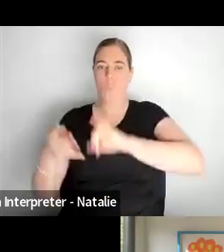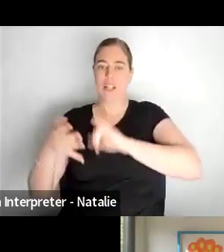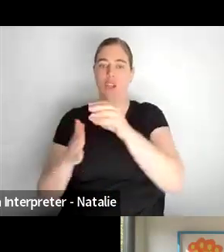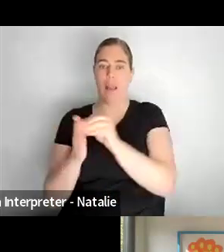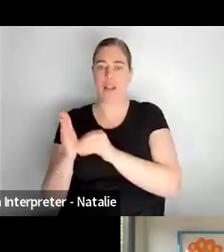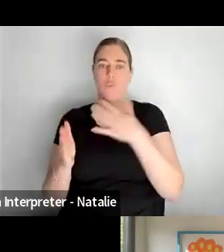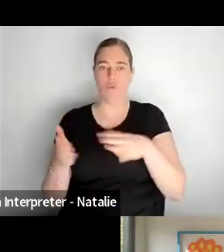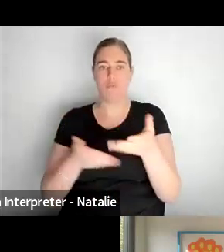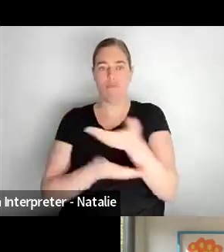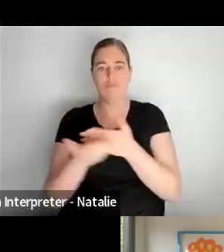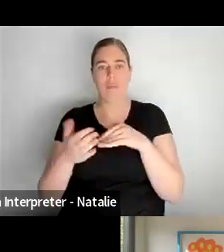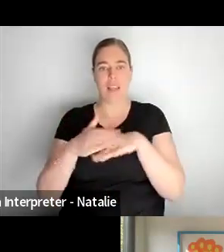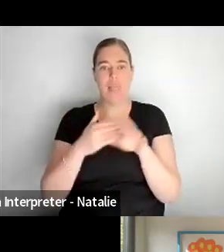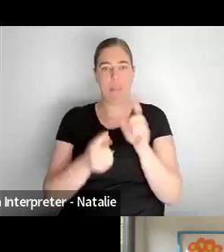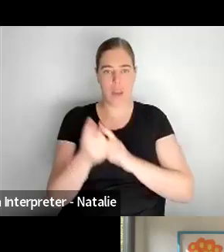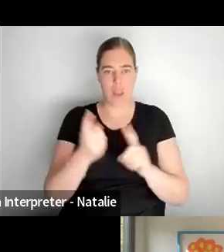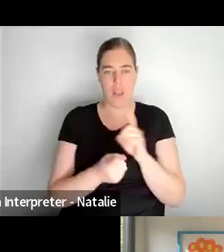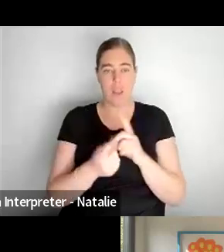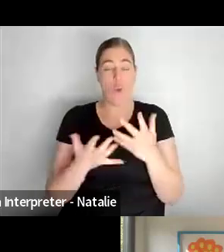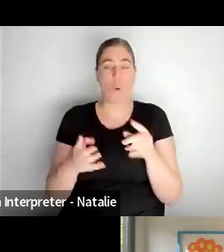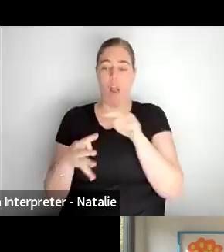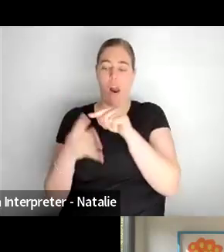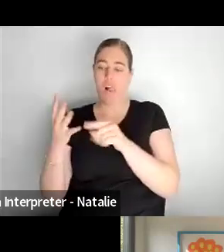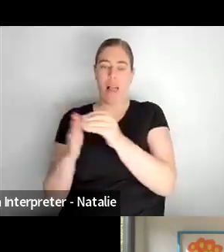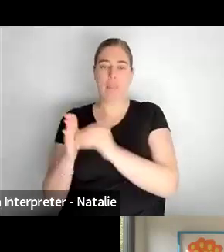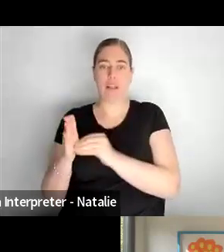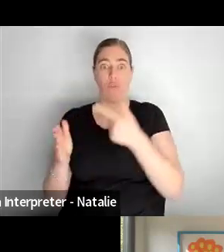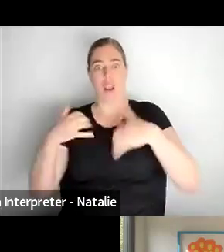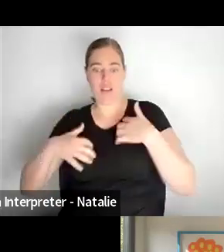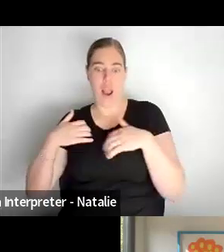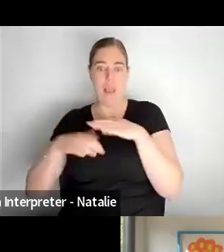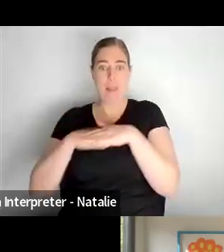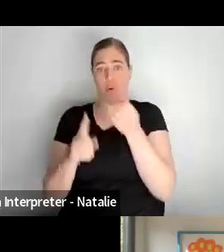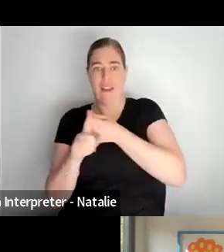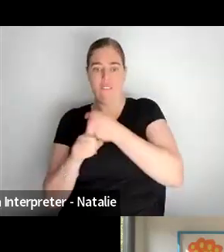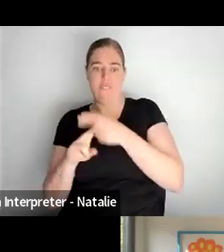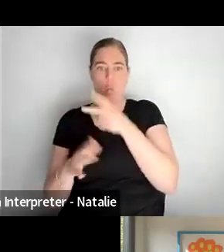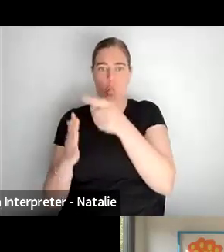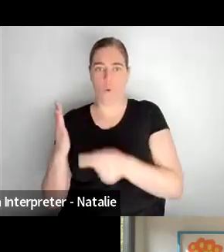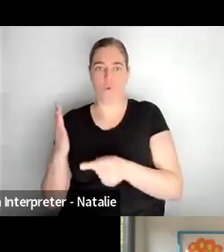meeting. So once that you really are excited about and want to advocate for and once that you perhaps